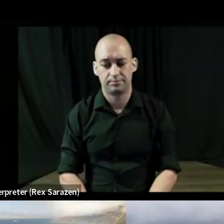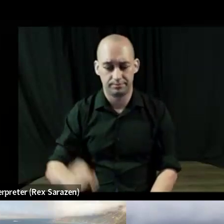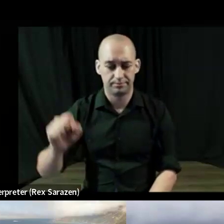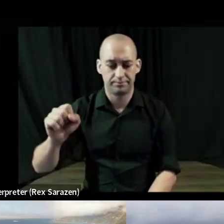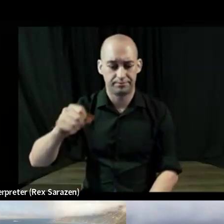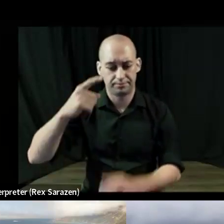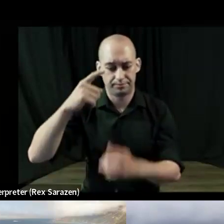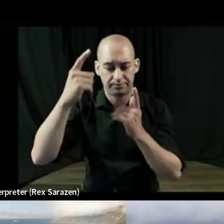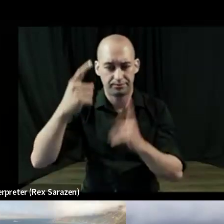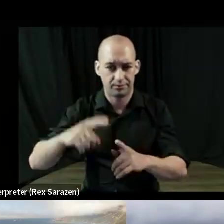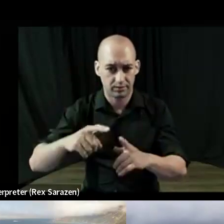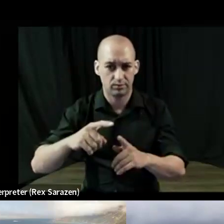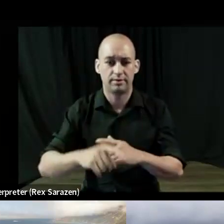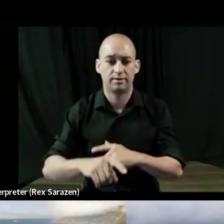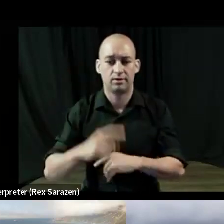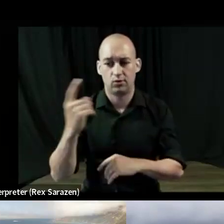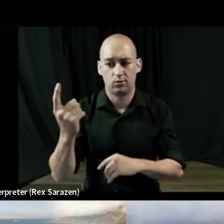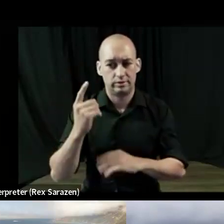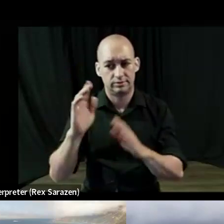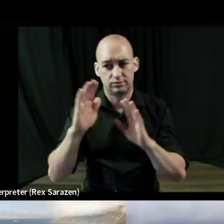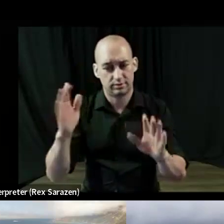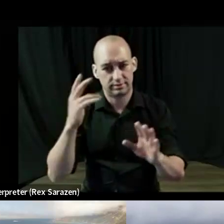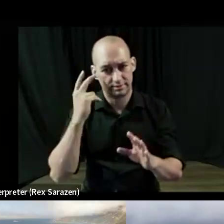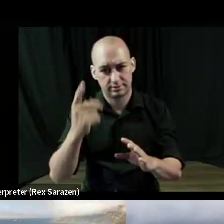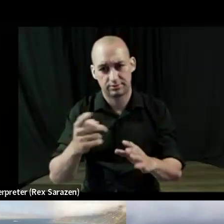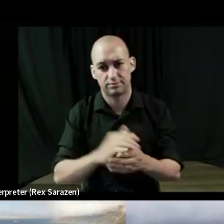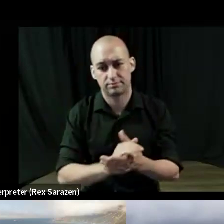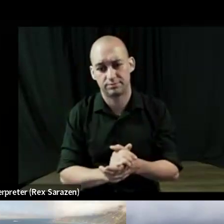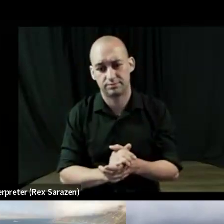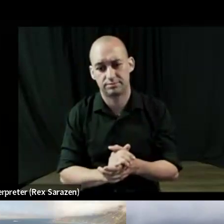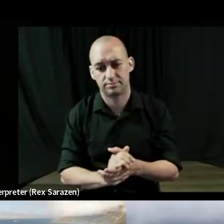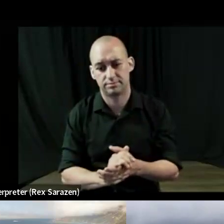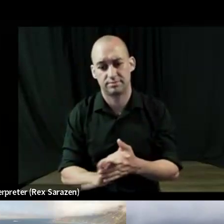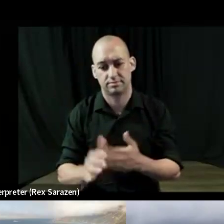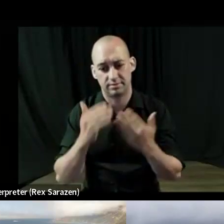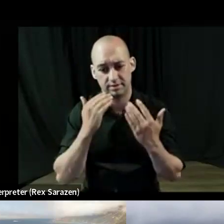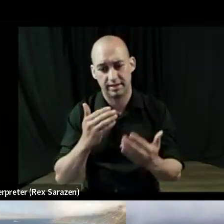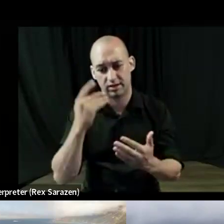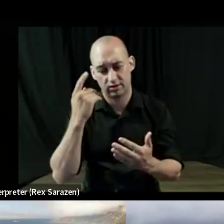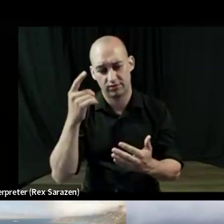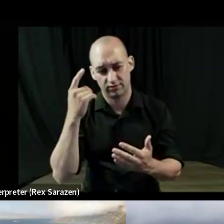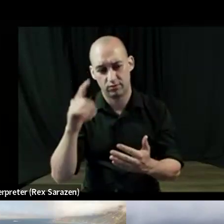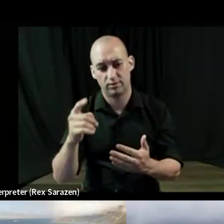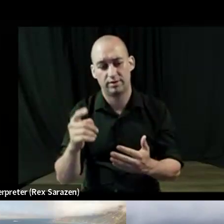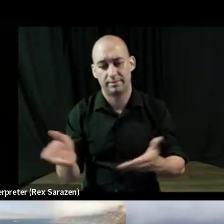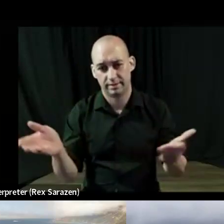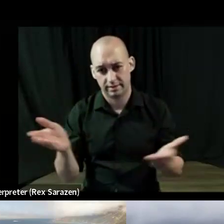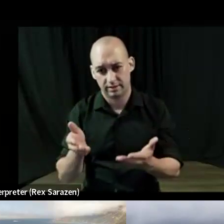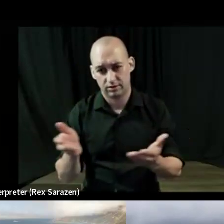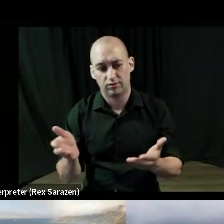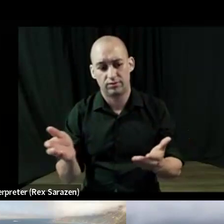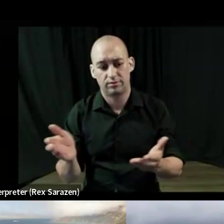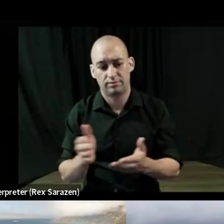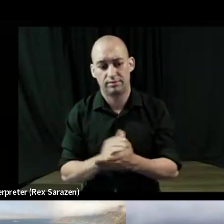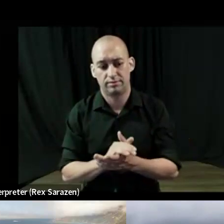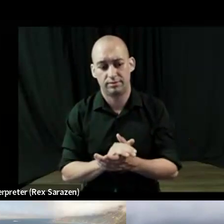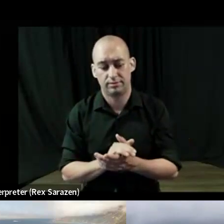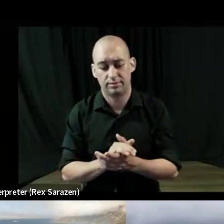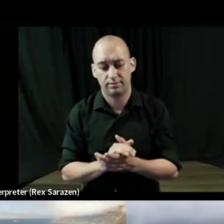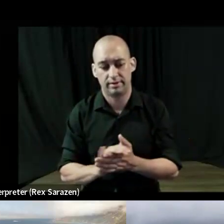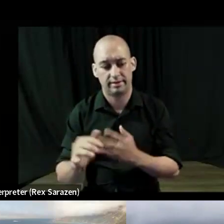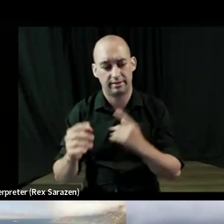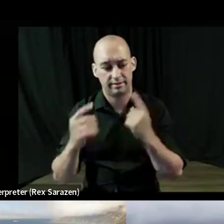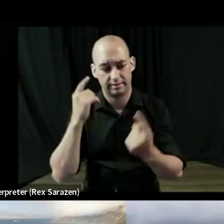and it's always great to see Miss Rawls. So thanks for being here. I think that.